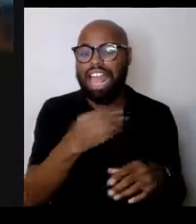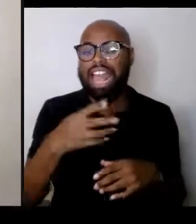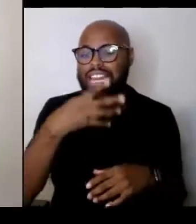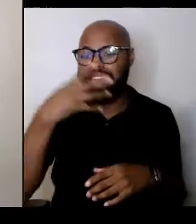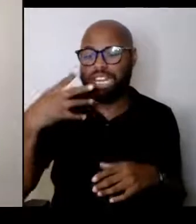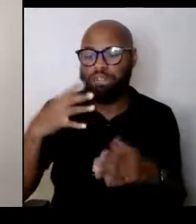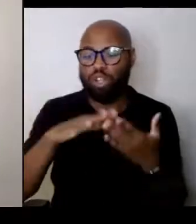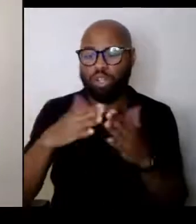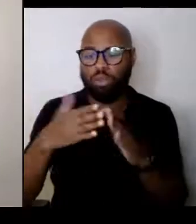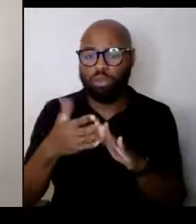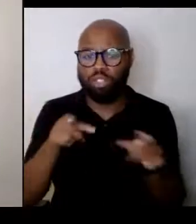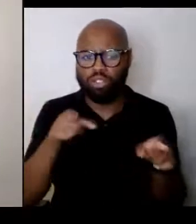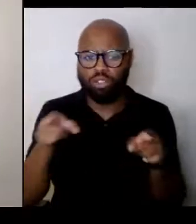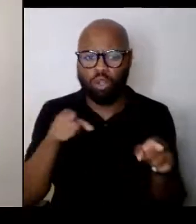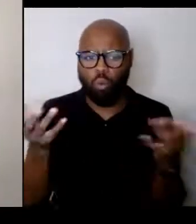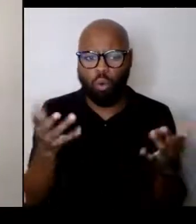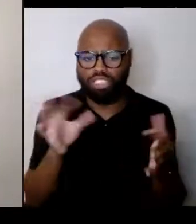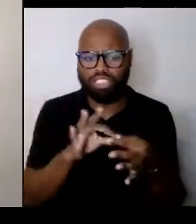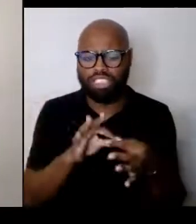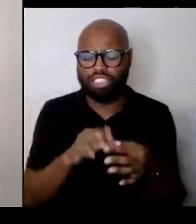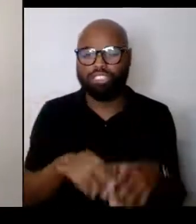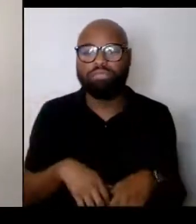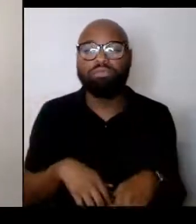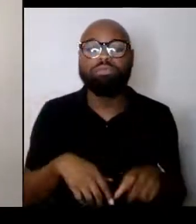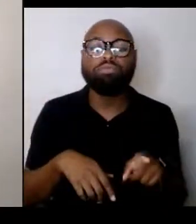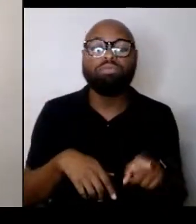Yeah, I mean, Roe versus Wade signifies